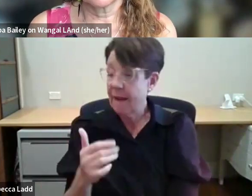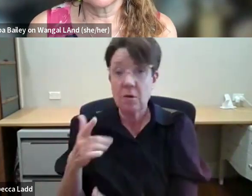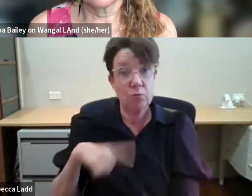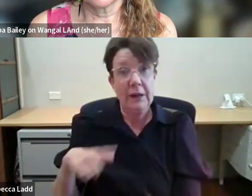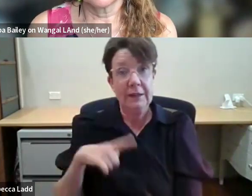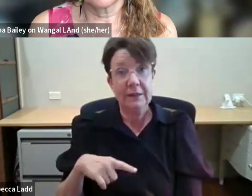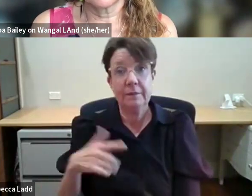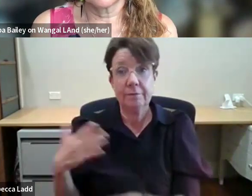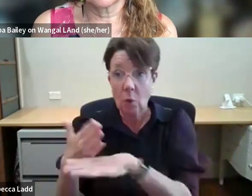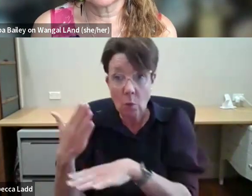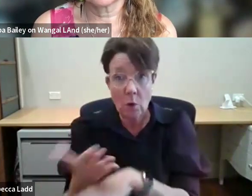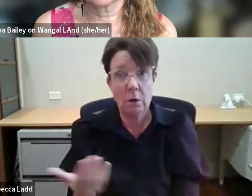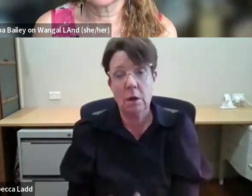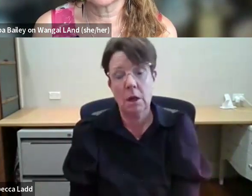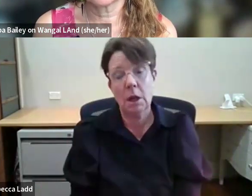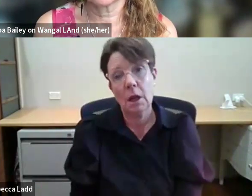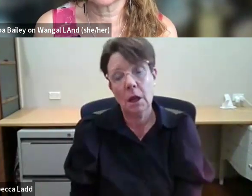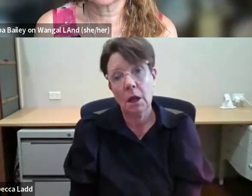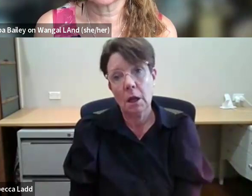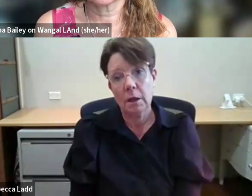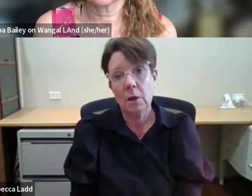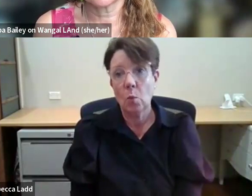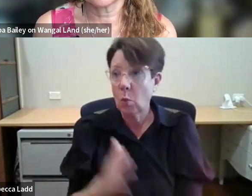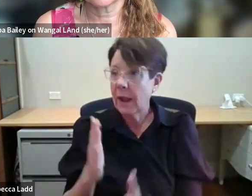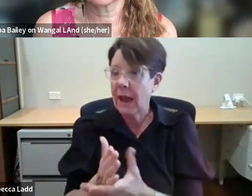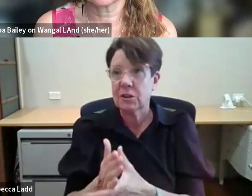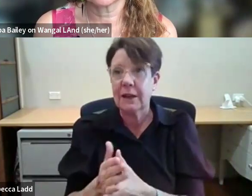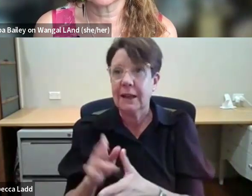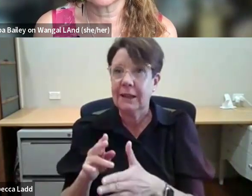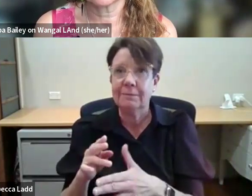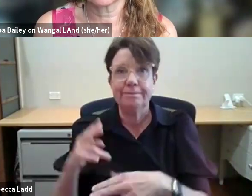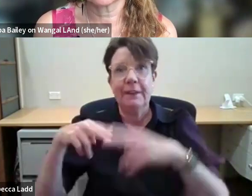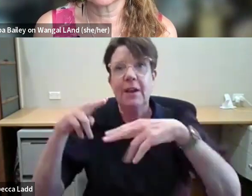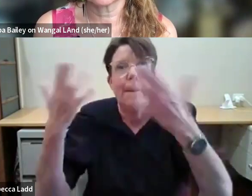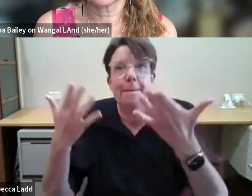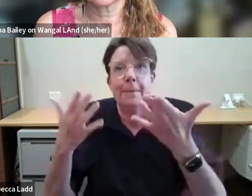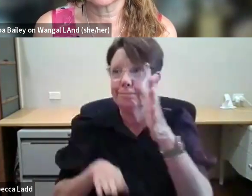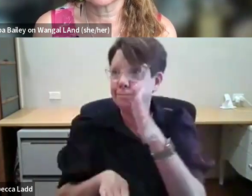, producing great art but also thinking about future generations, gives us a purpose that